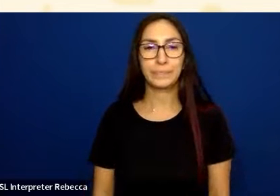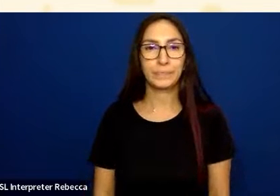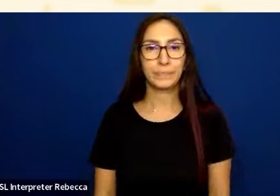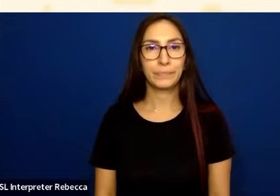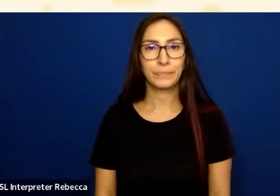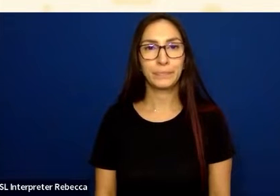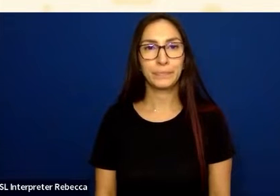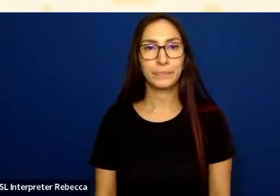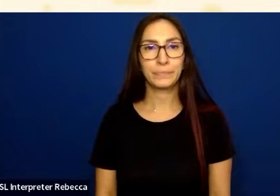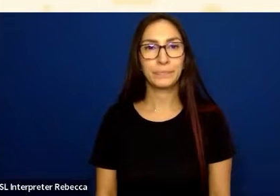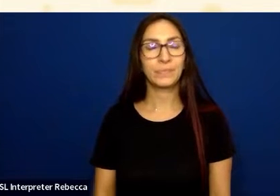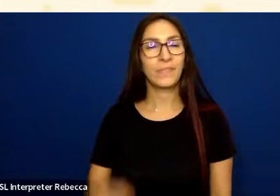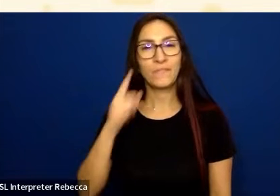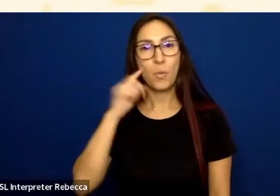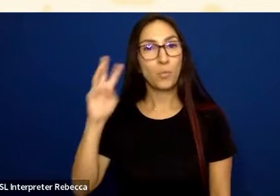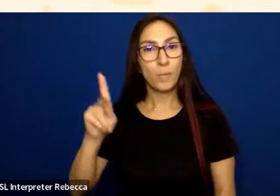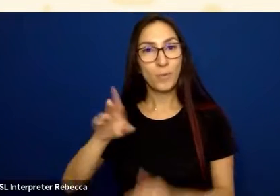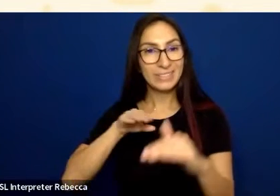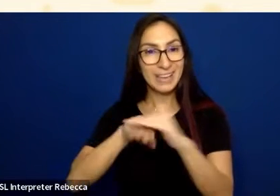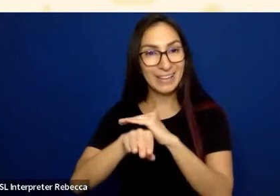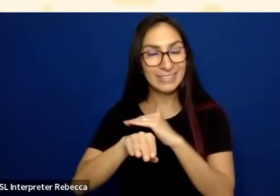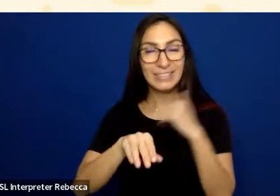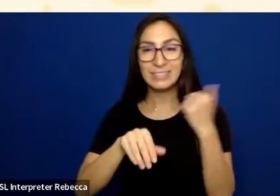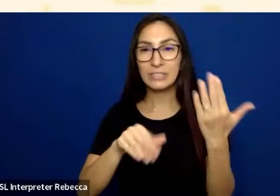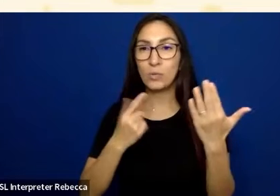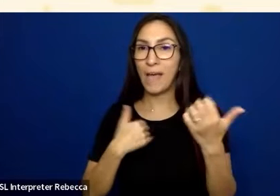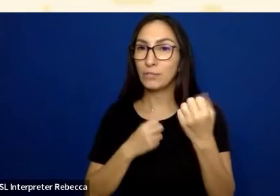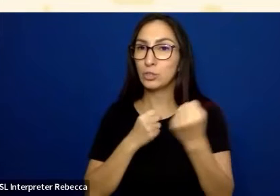There is support for adding alternate text for images.